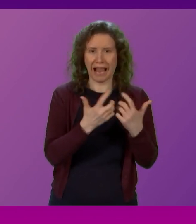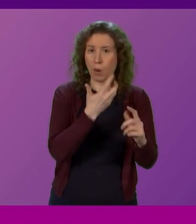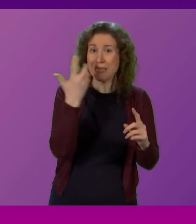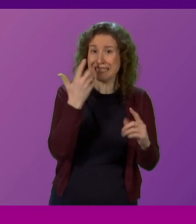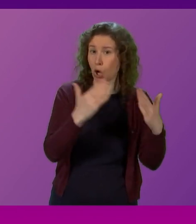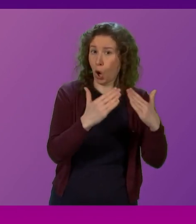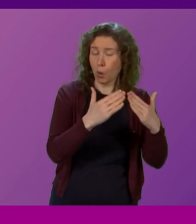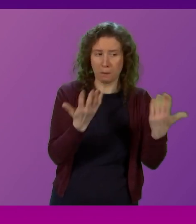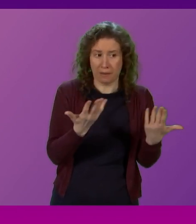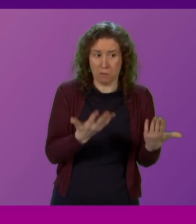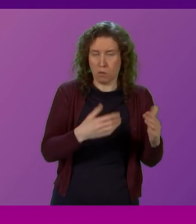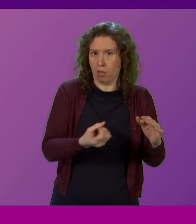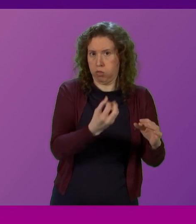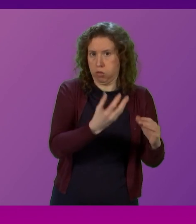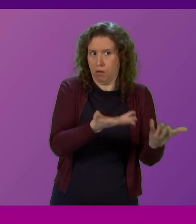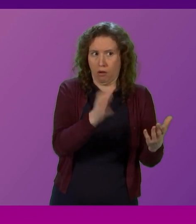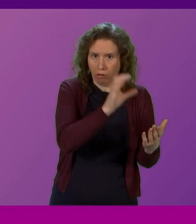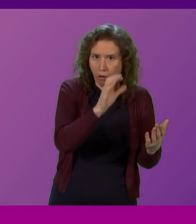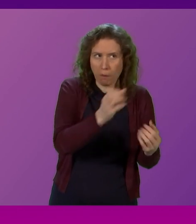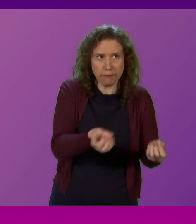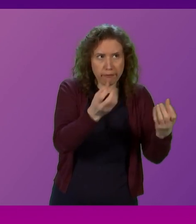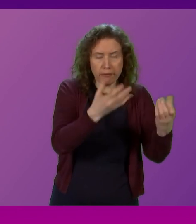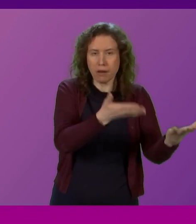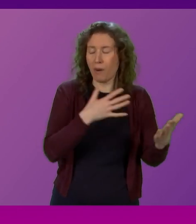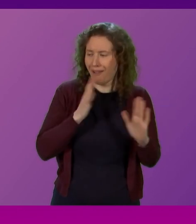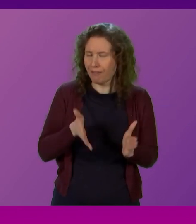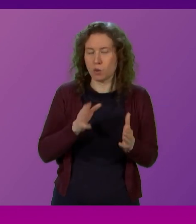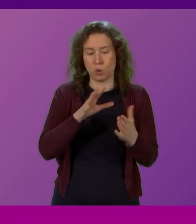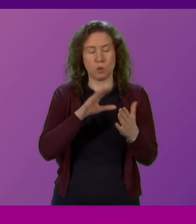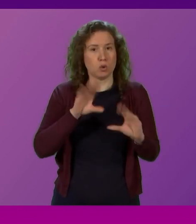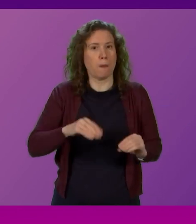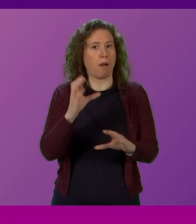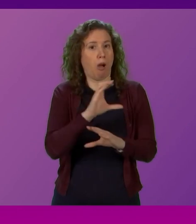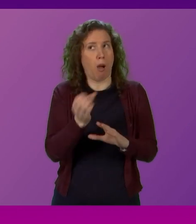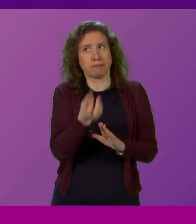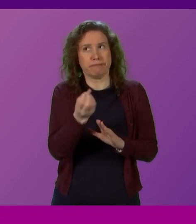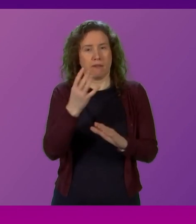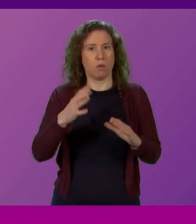As I have just said, we have to decarbonise the energy system, and the draft energy strategy